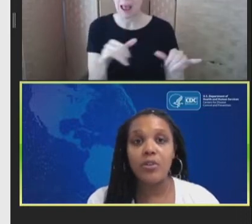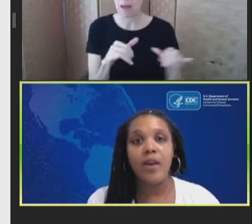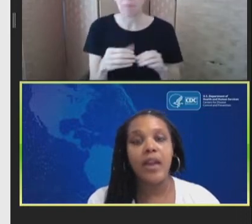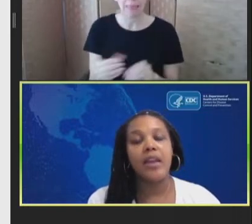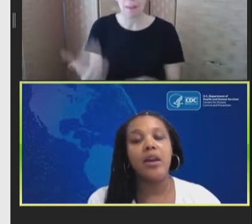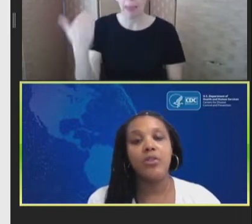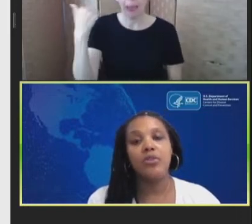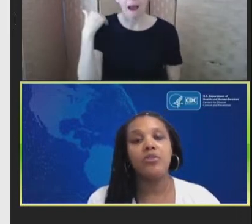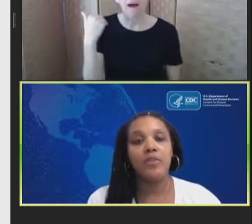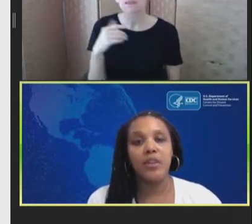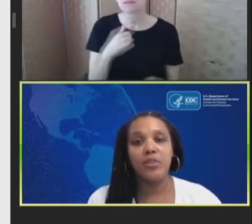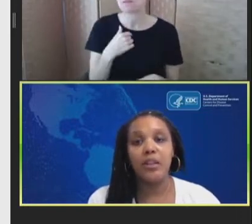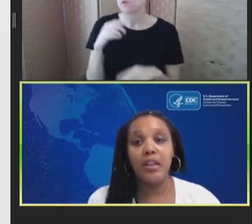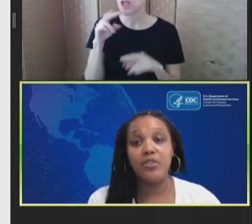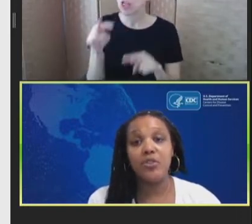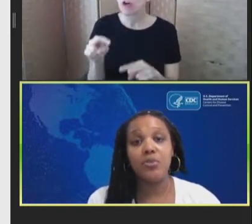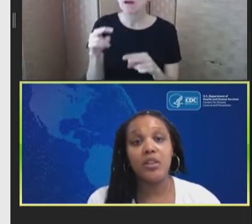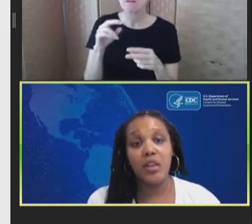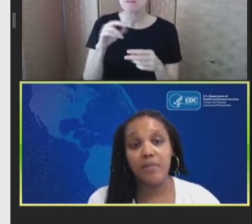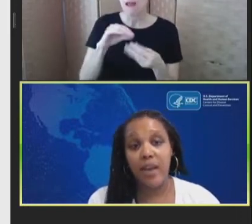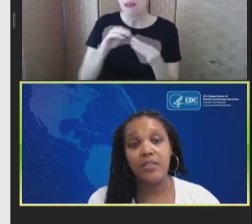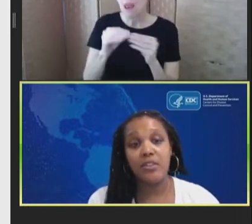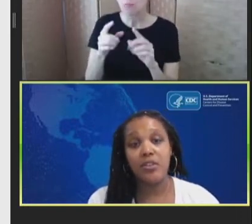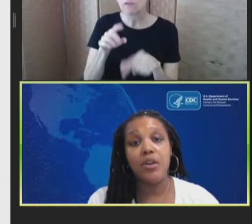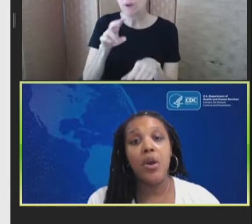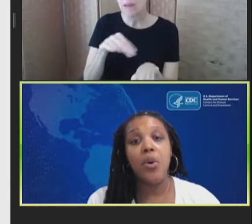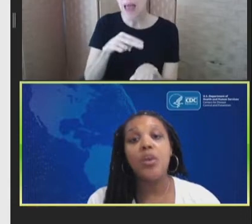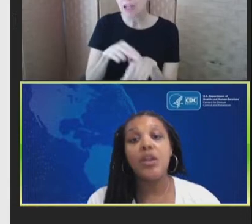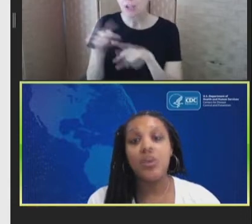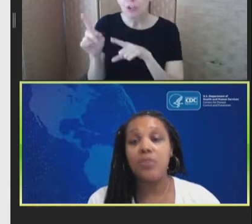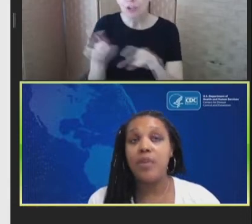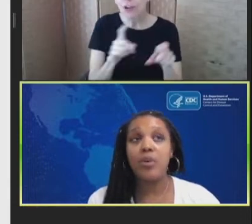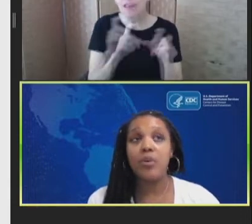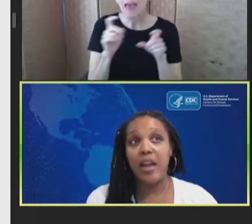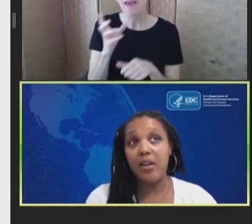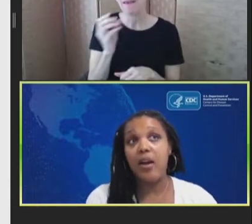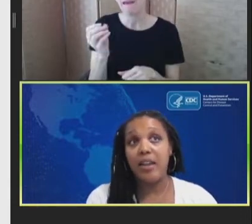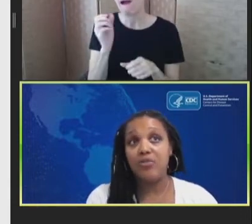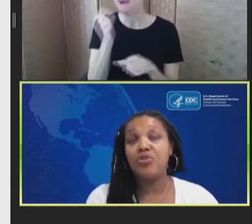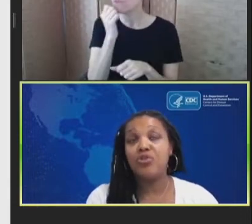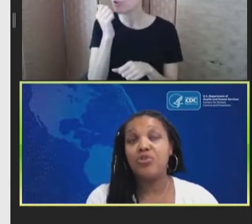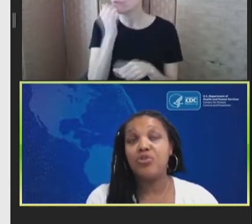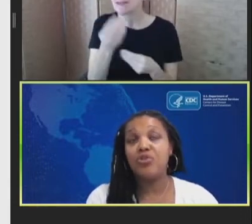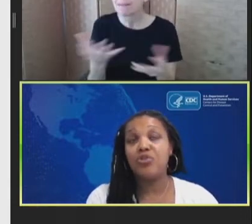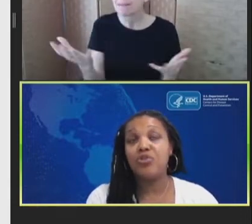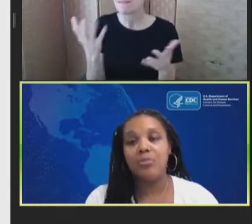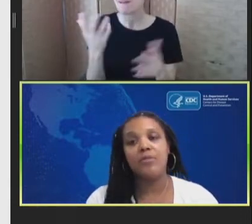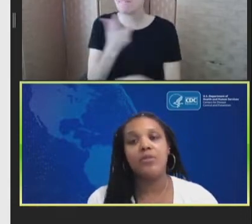survey and other surveys related to routine vaccination, we knew that we were -- had seen